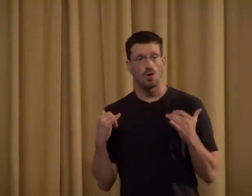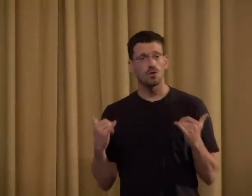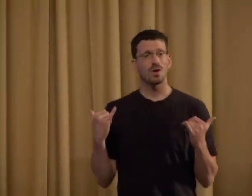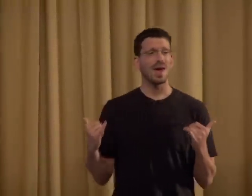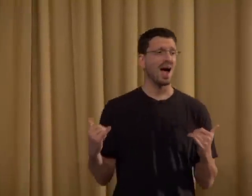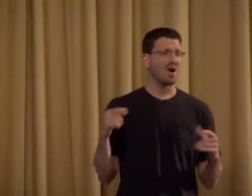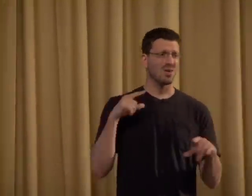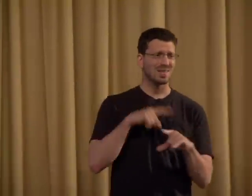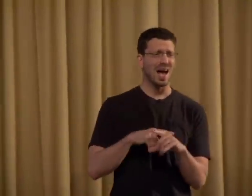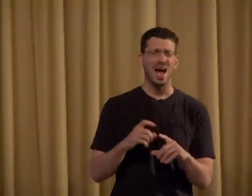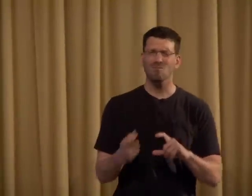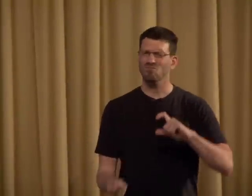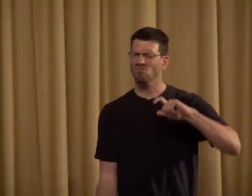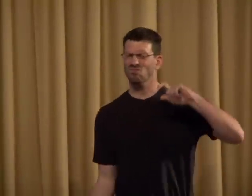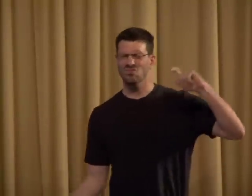Now is a time of great and rapid change in the deaf community. It's scary. But know that this time is also one of great and rapid change for the whole world.